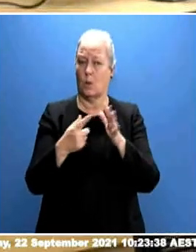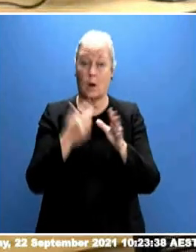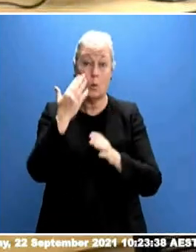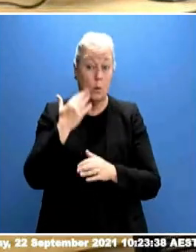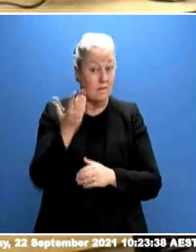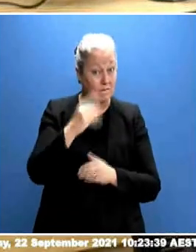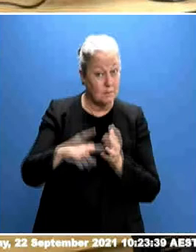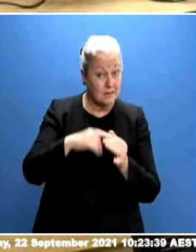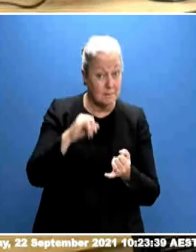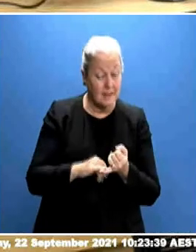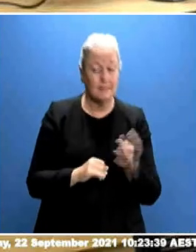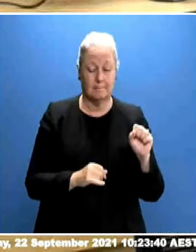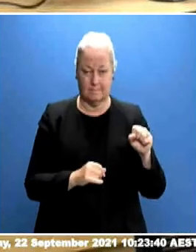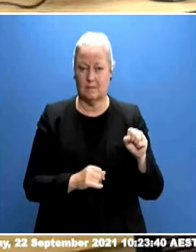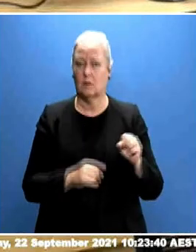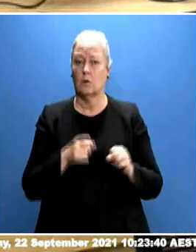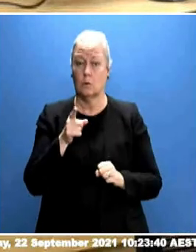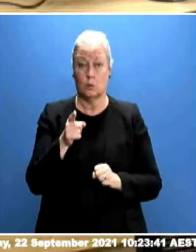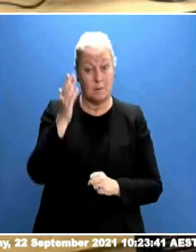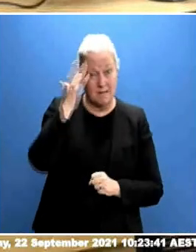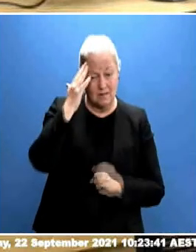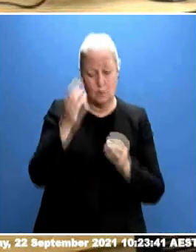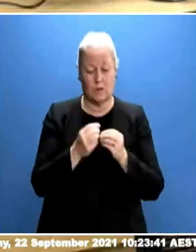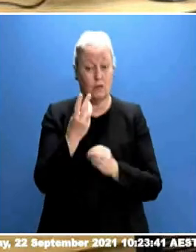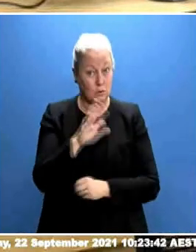That's right. You're a mother of three children? Yes.